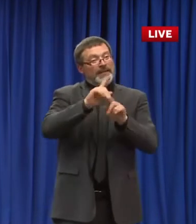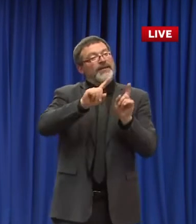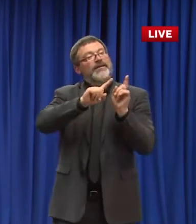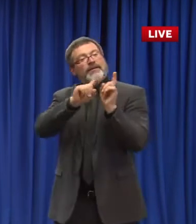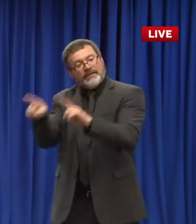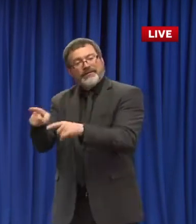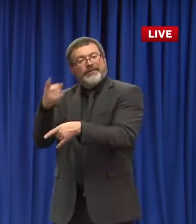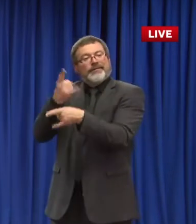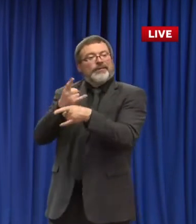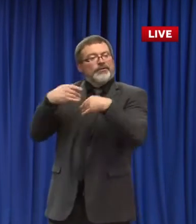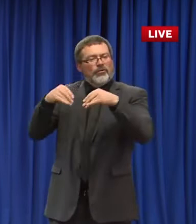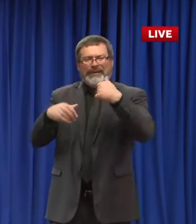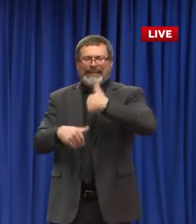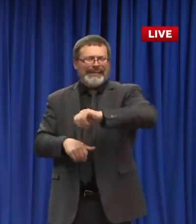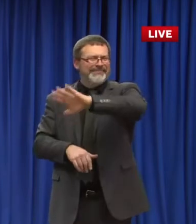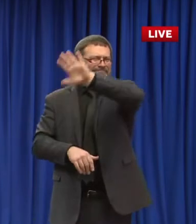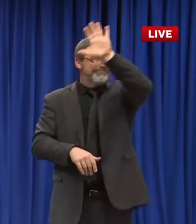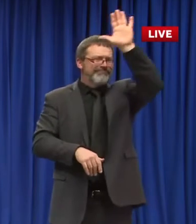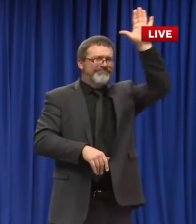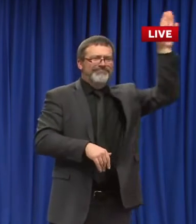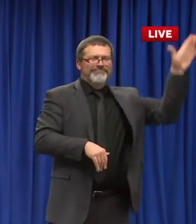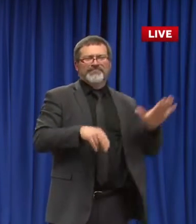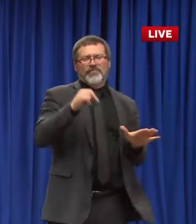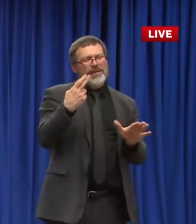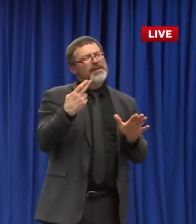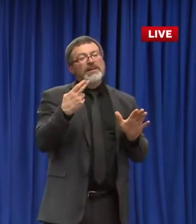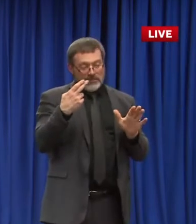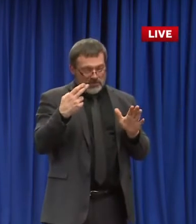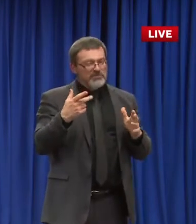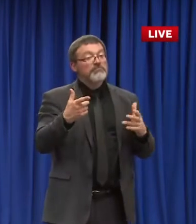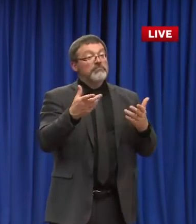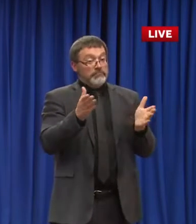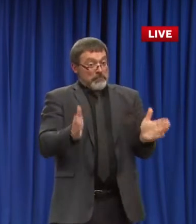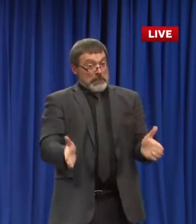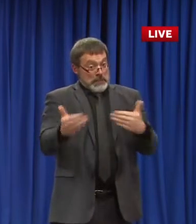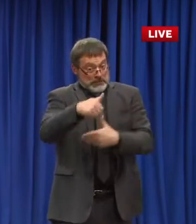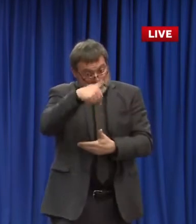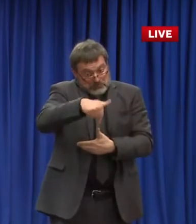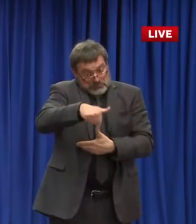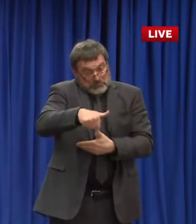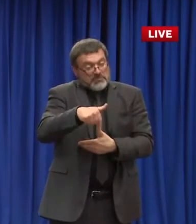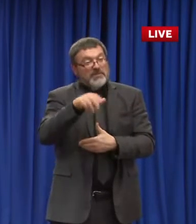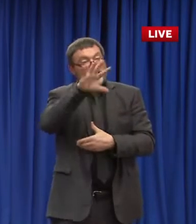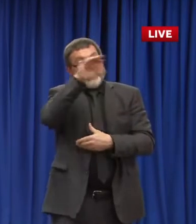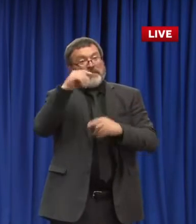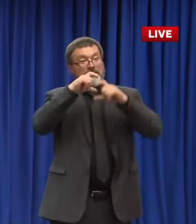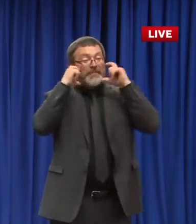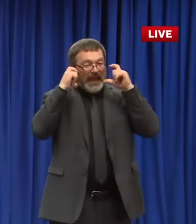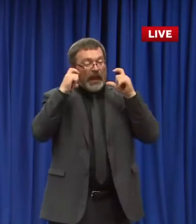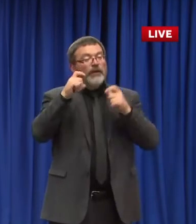DIFFERENT STORES ACROSS THE STATE ARE NOW GOING TO BE MAKING THOSE MASS AVAILABLE TO RESIDENTS CUSTOMERS BUSINESSES.